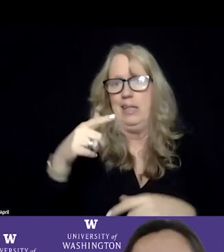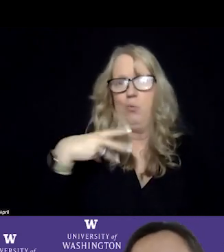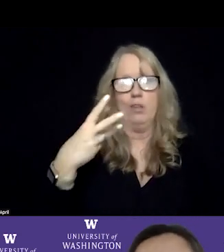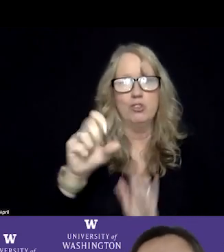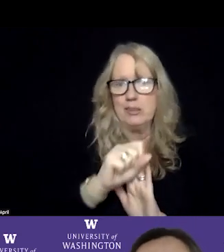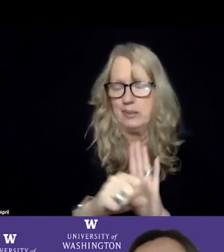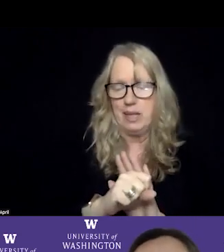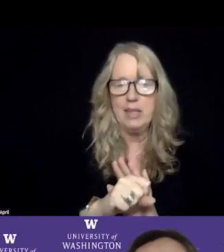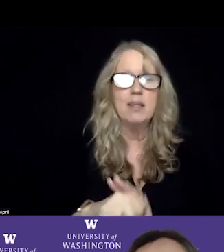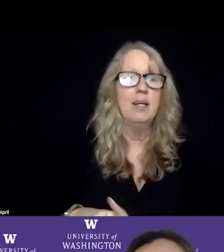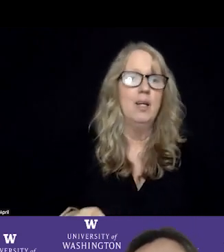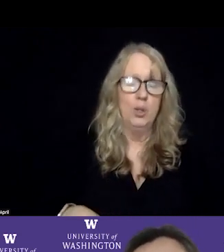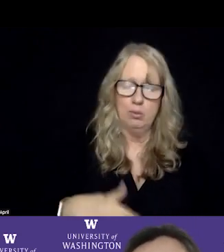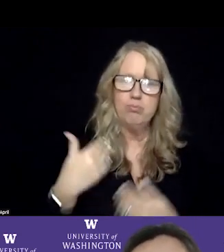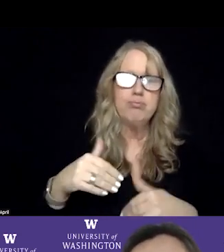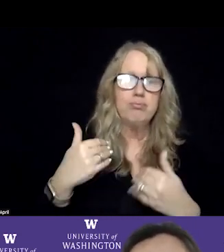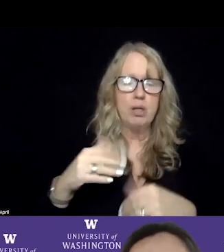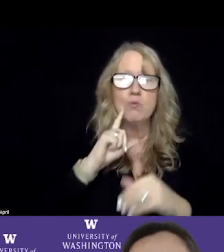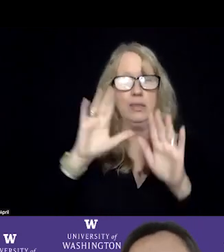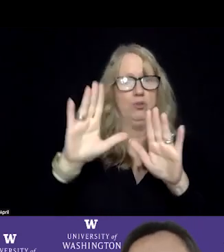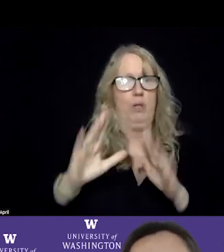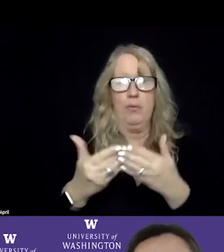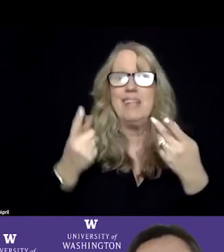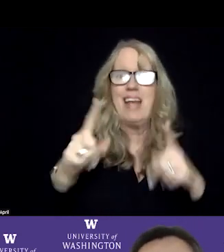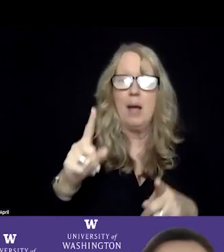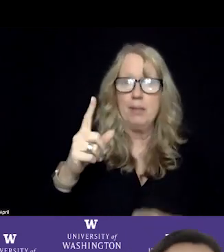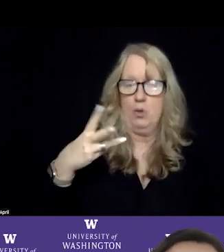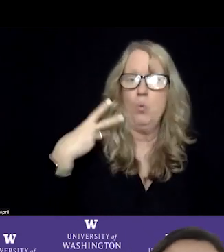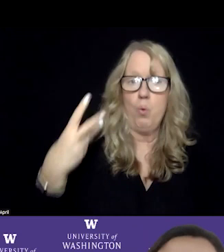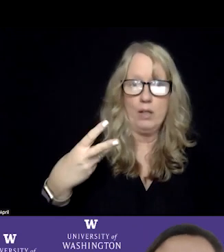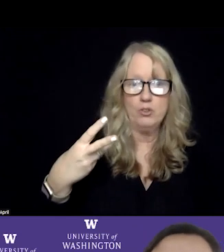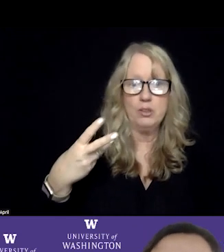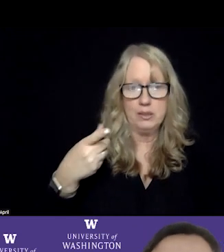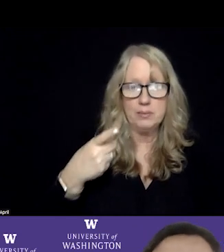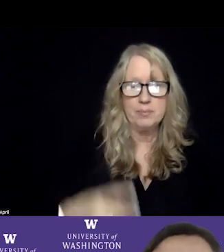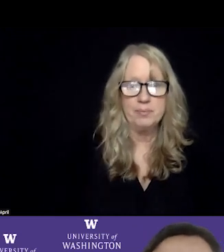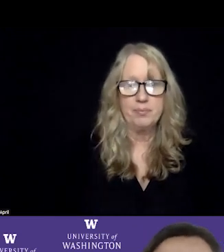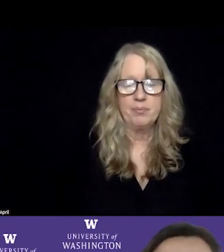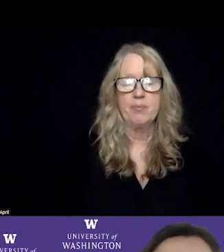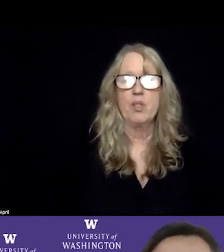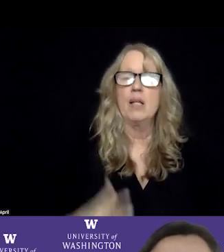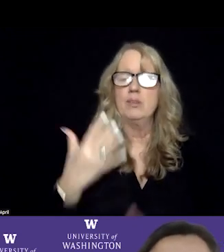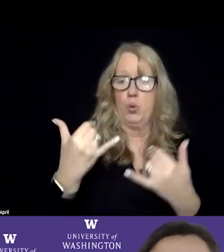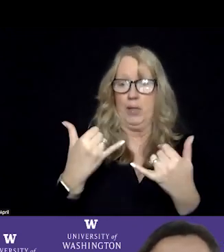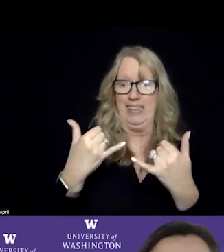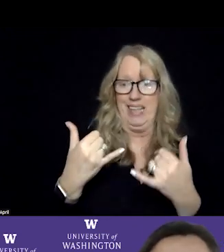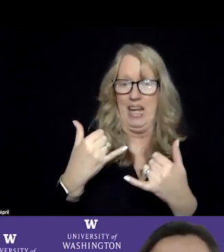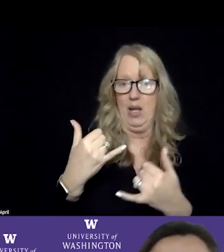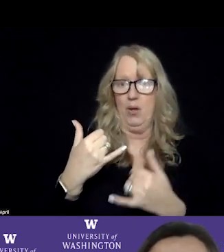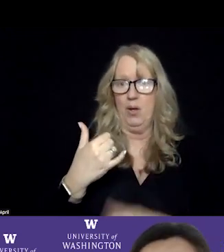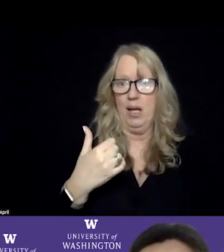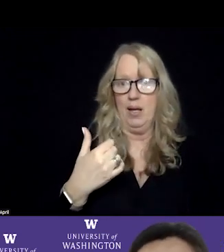WE HAVE INCREDIBLE THINGS HAPPENING IN WASHINGTON. THIS SESSION WE ARE LOOKING TO DEFINE WHAT